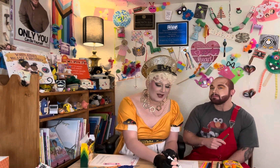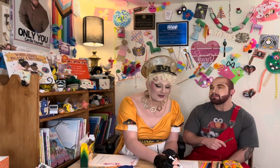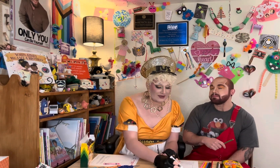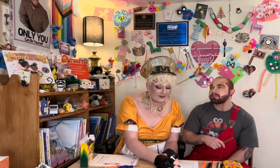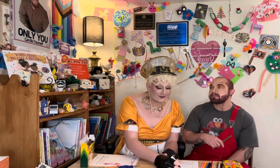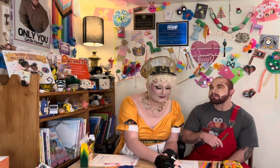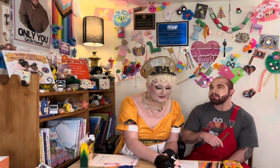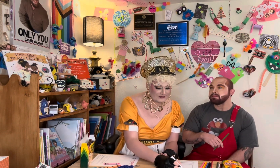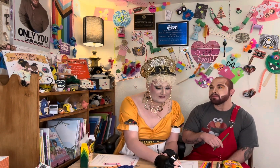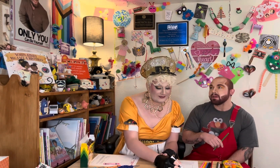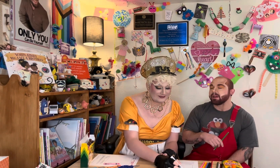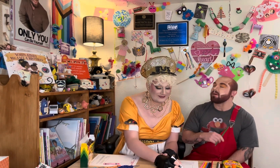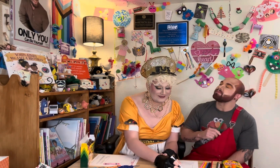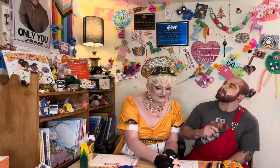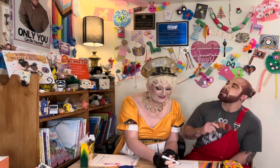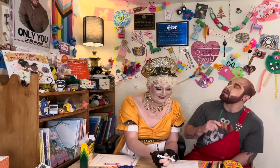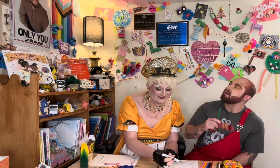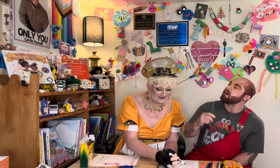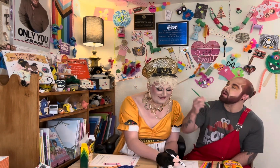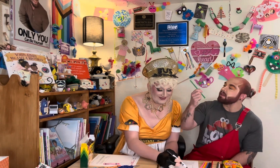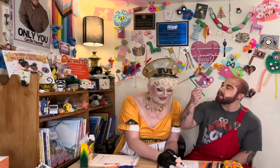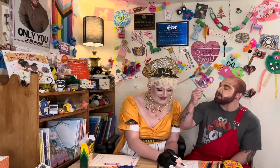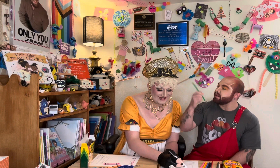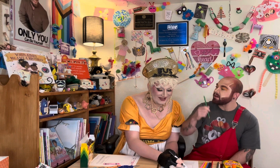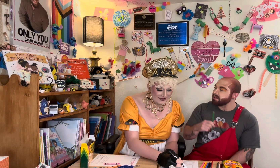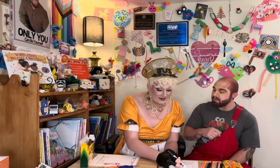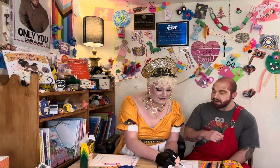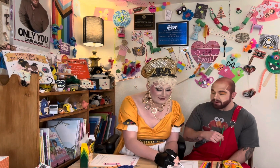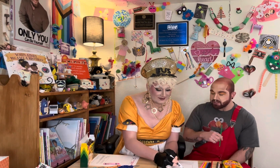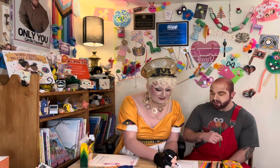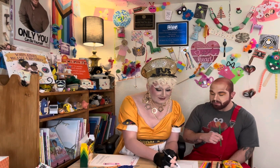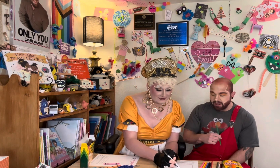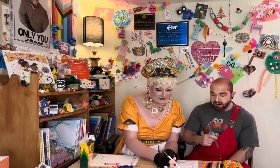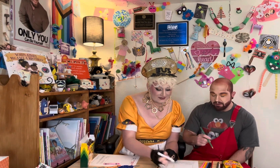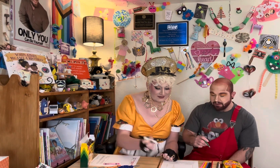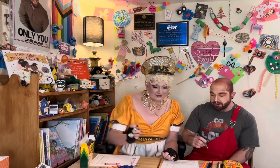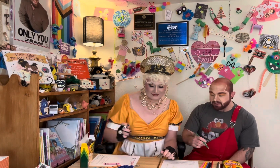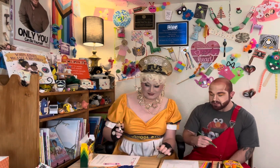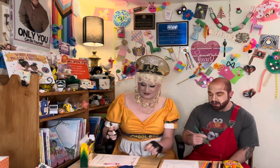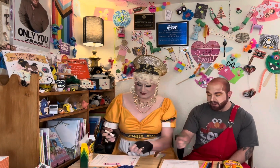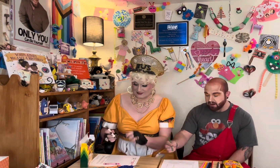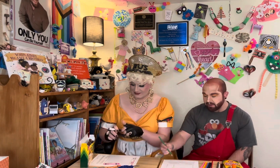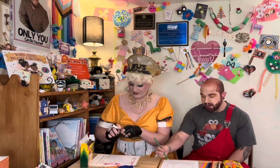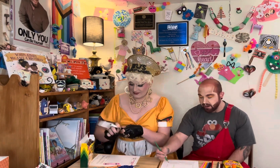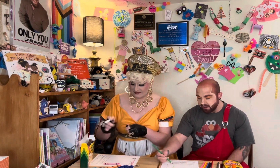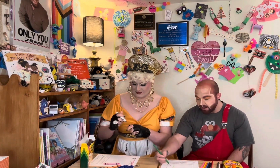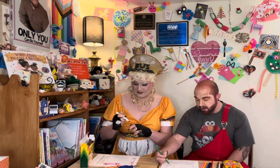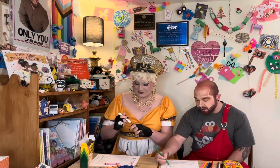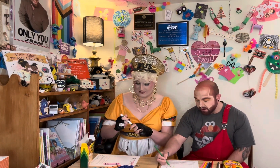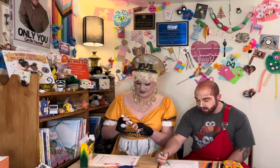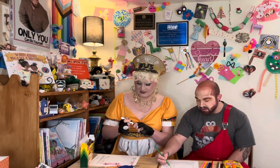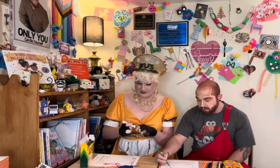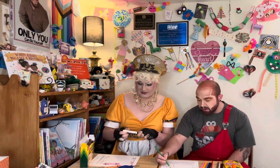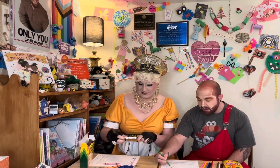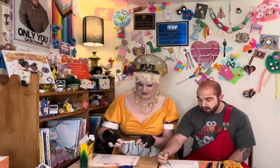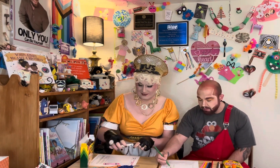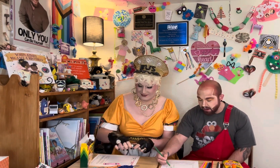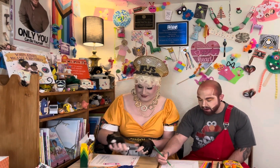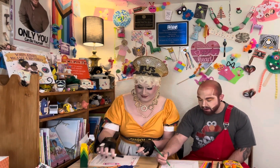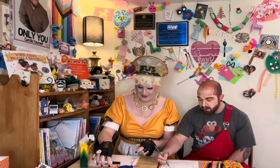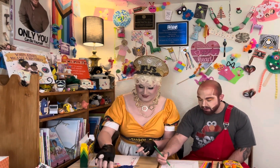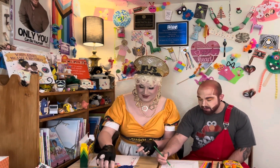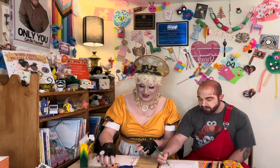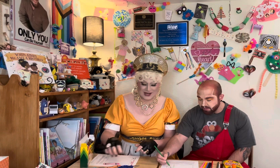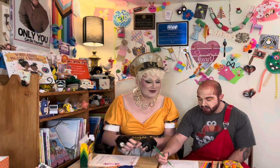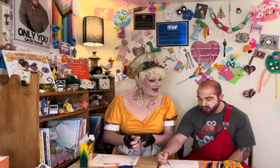copyright. BUSTER: Yeah. Um, I liked my Buster the Bear outfit that was inspired by Smokey the Bear. CALI: You know,